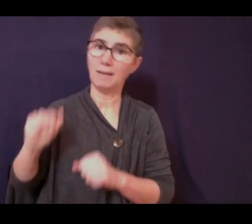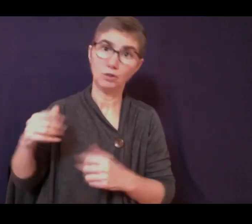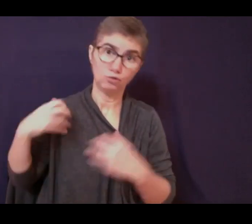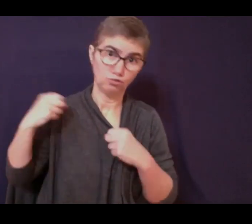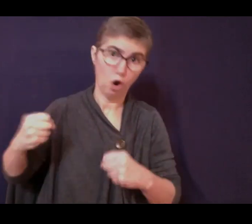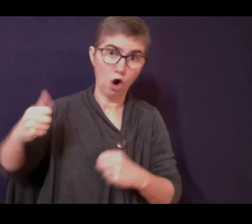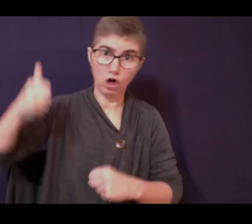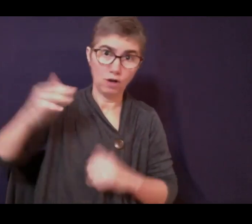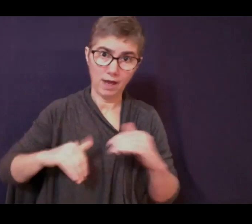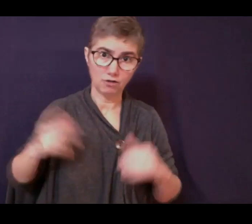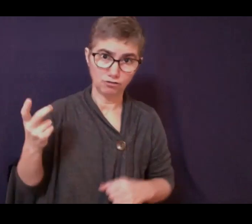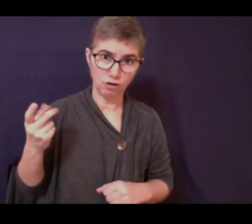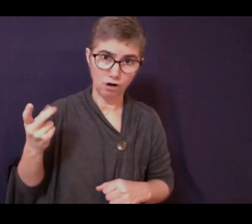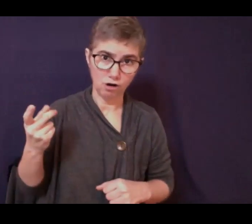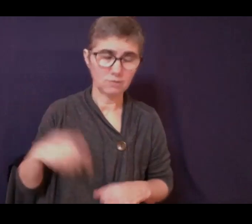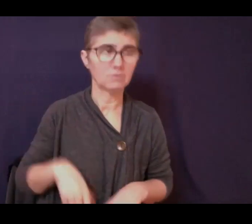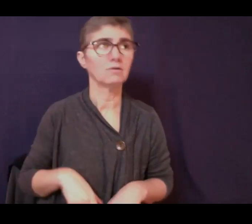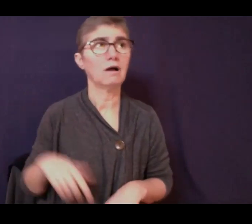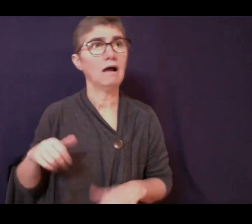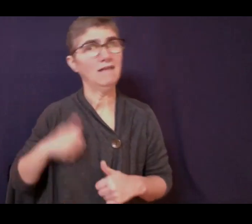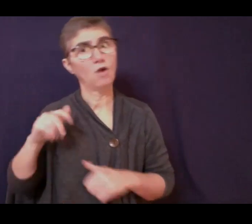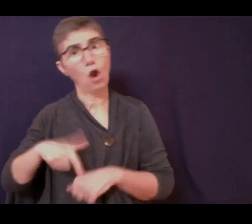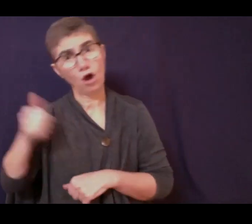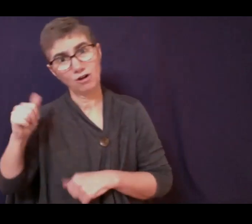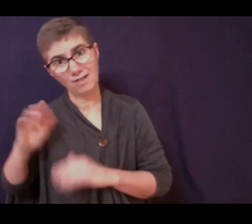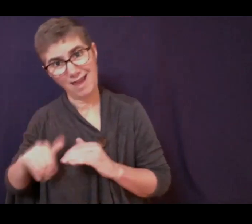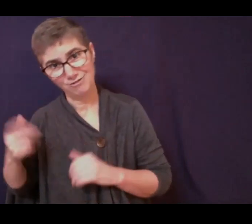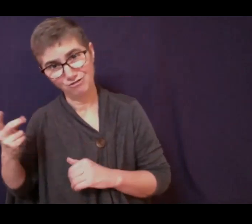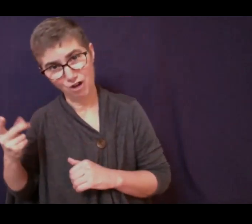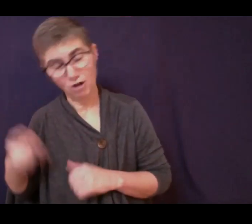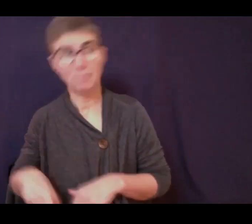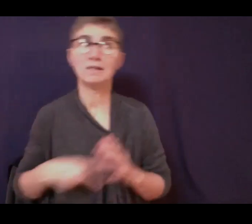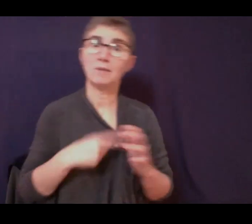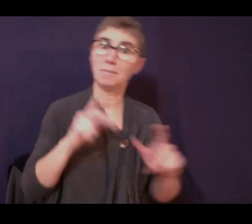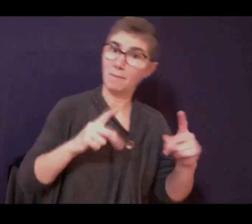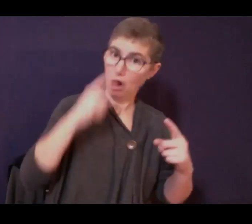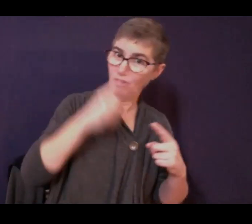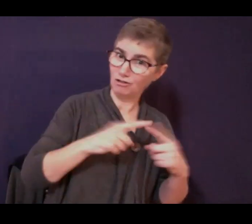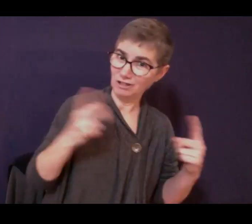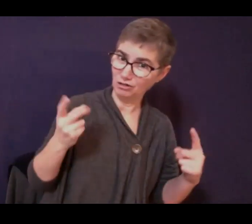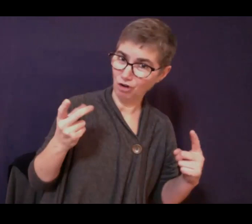people are allergic to dogs they're not allergic to horses so there's a couple you know there's